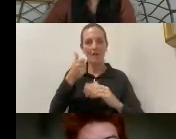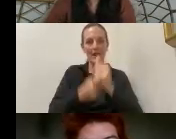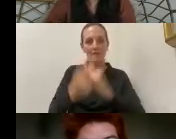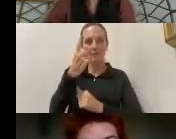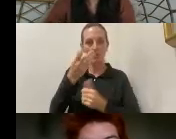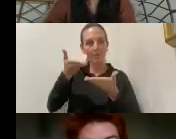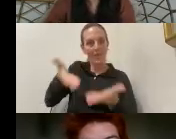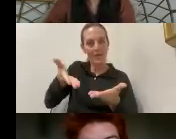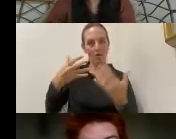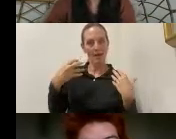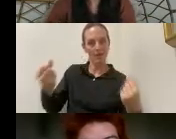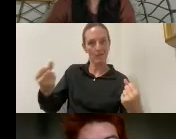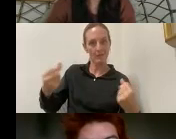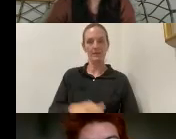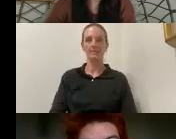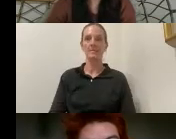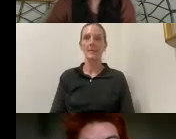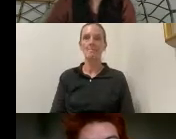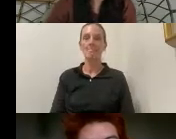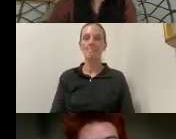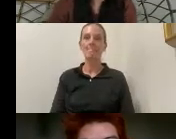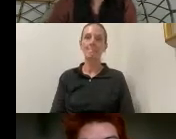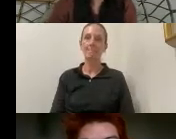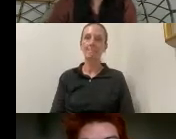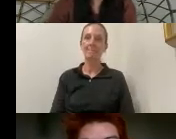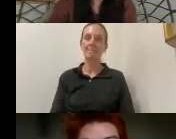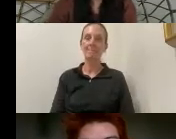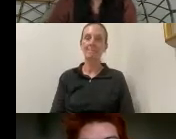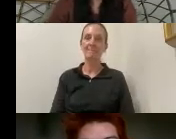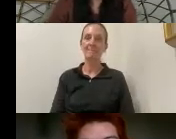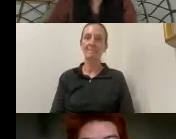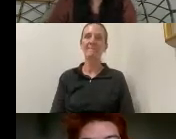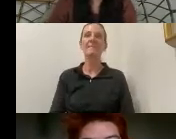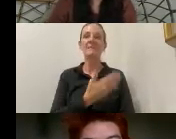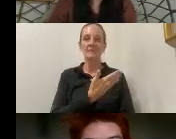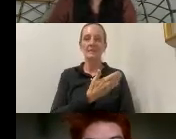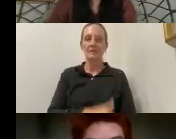Next slide please. So navigating life after a climate disaster.